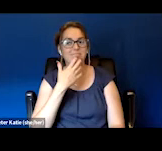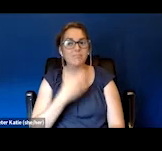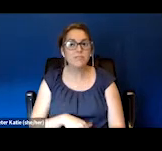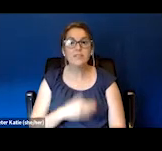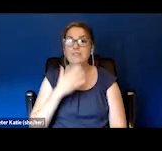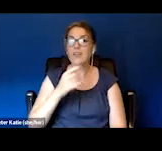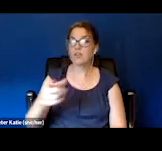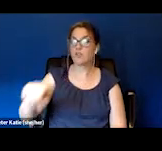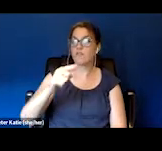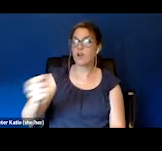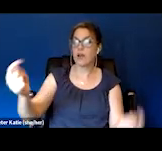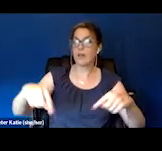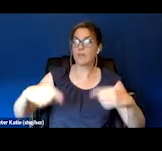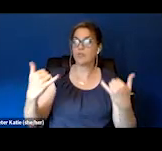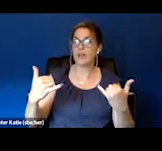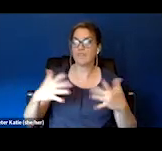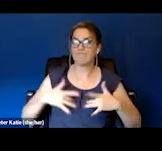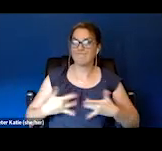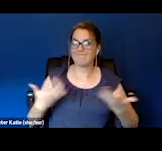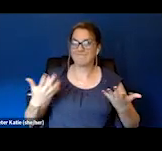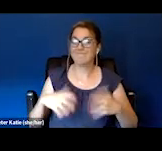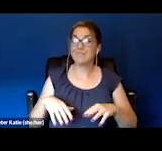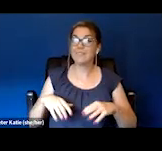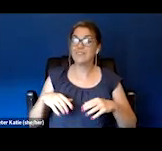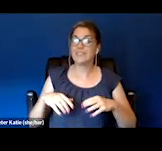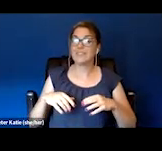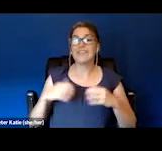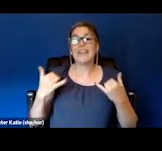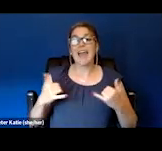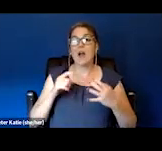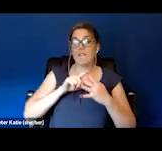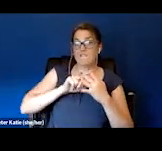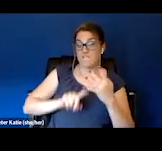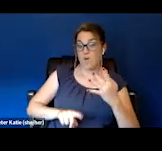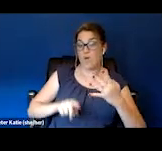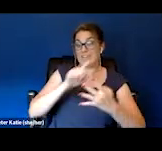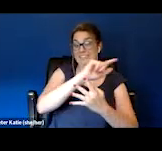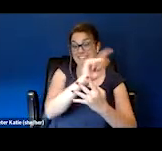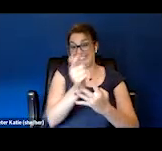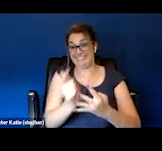We are so excited to be wrapping up the series with you. Thank you for those of us who have joined us for all four,